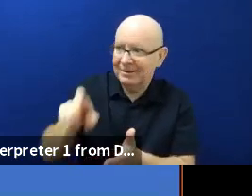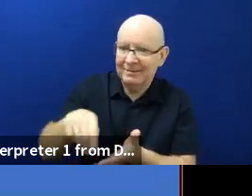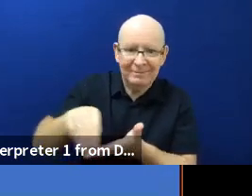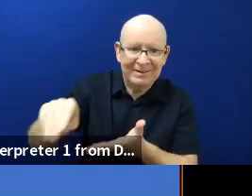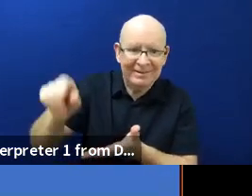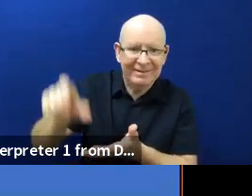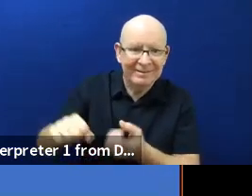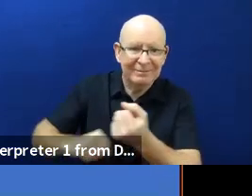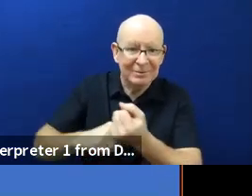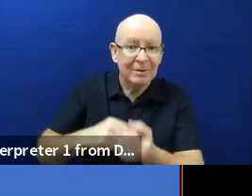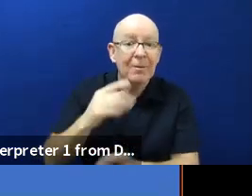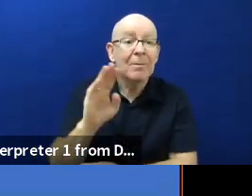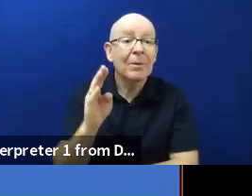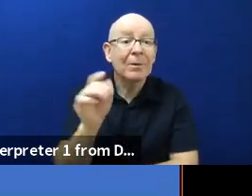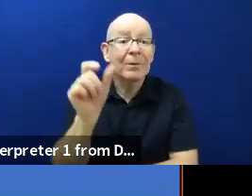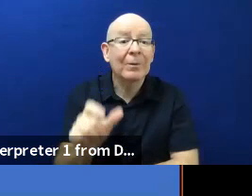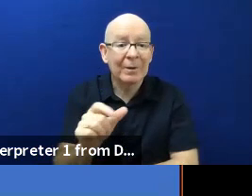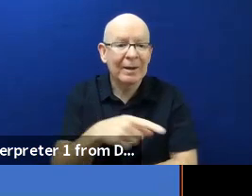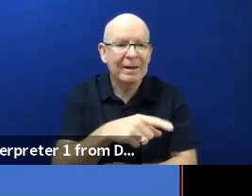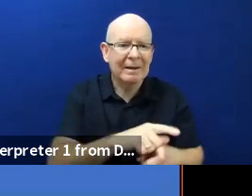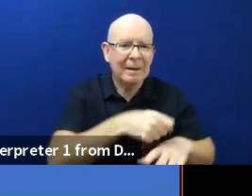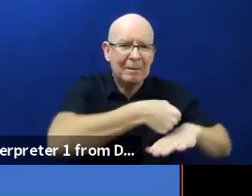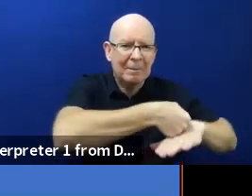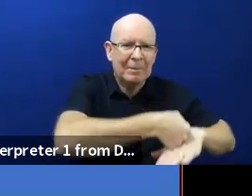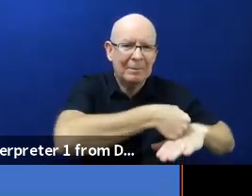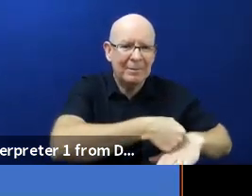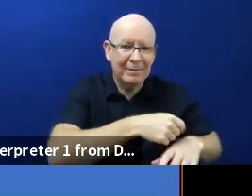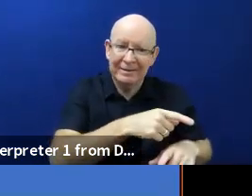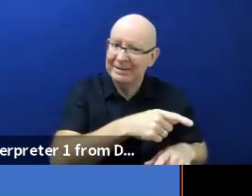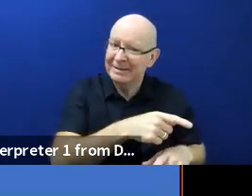but if you want basic equal participation you will need personal assistance you will